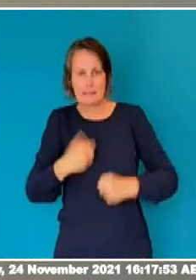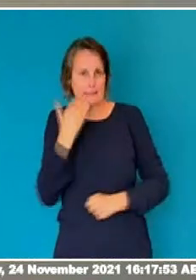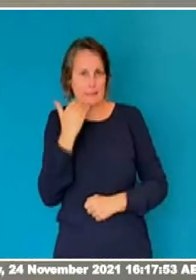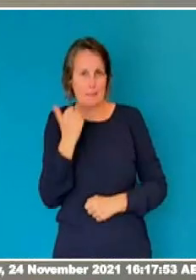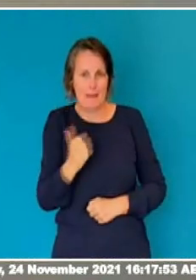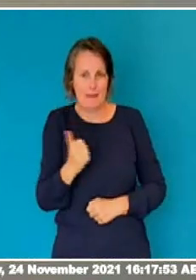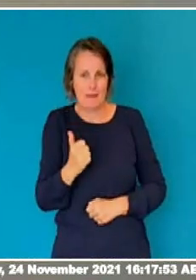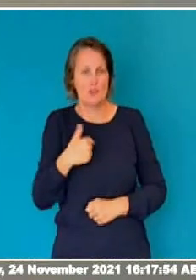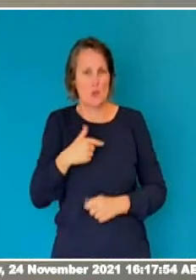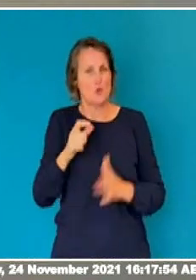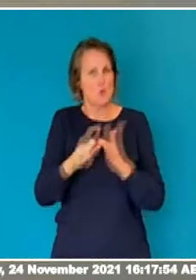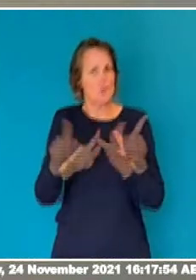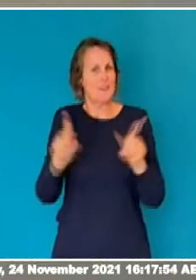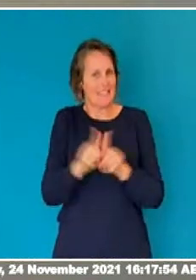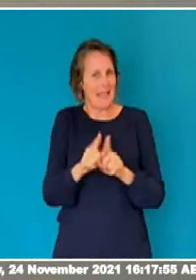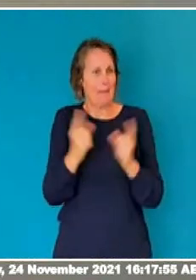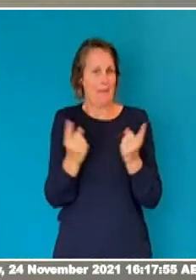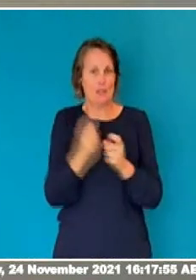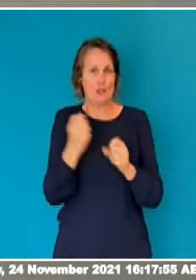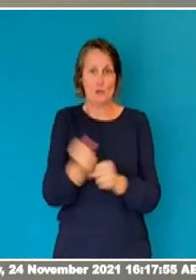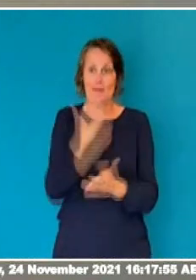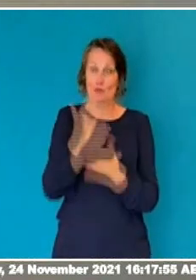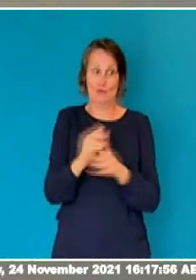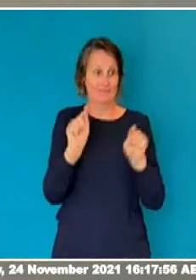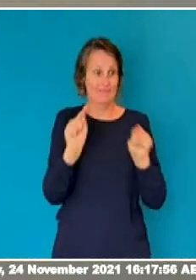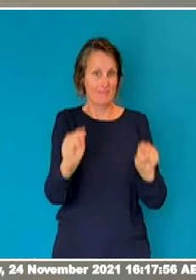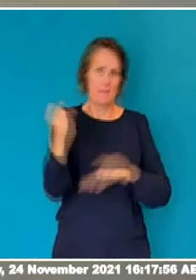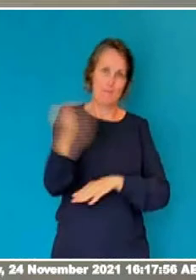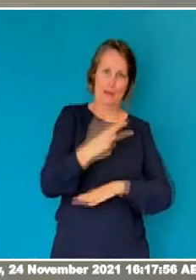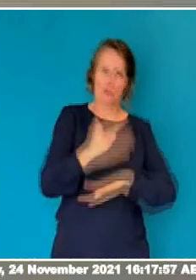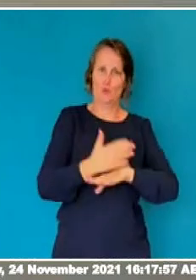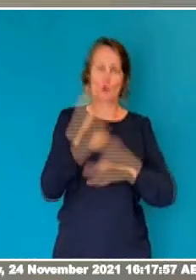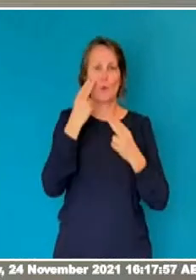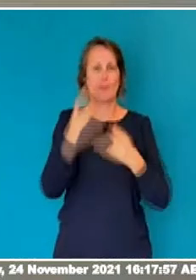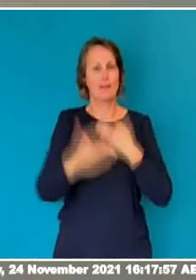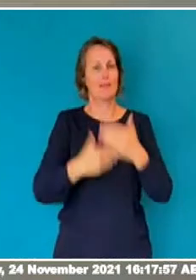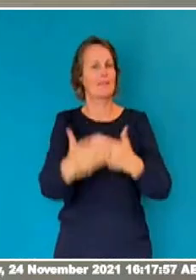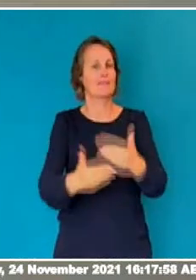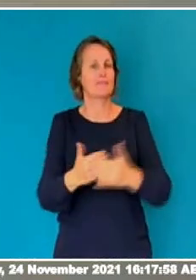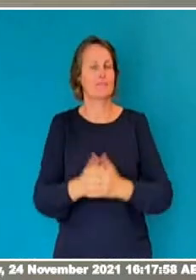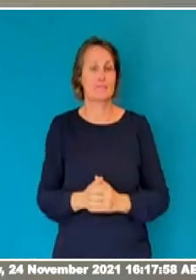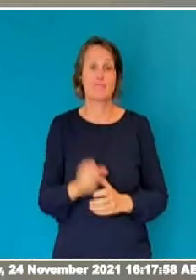You do the same thing to get the person back to work? That is correct. Thank you.